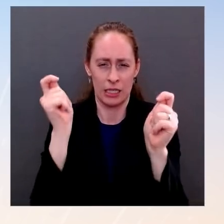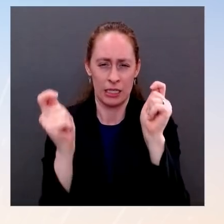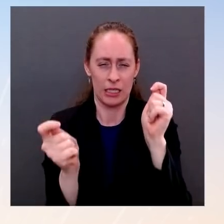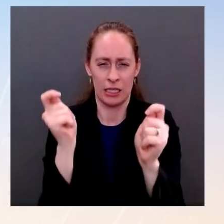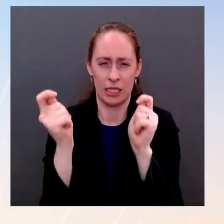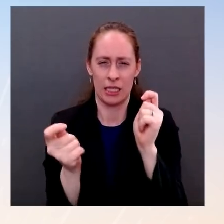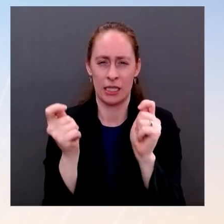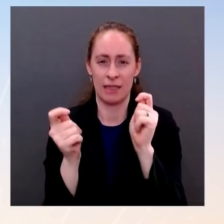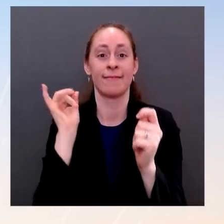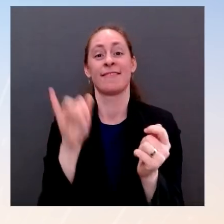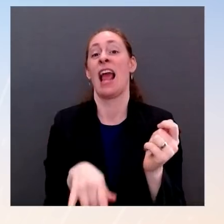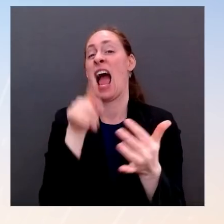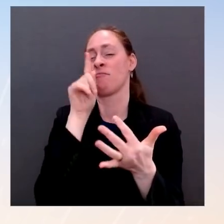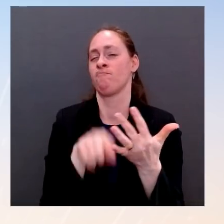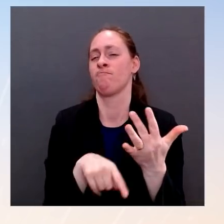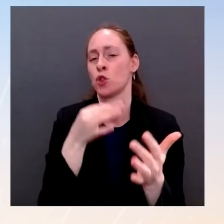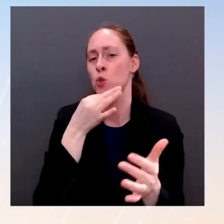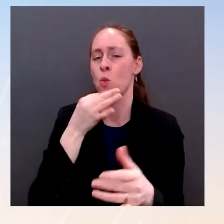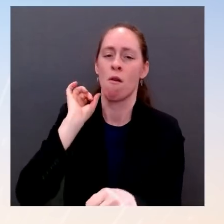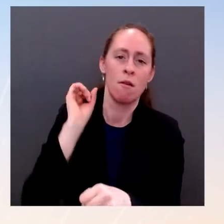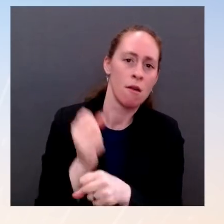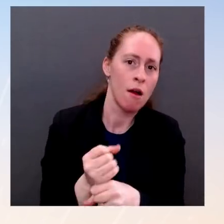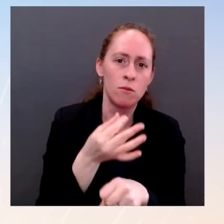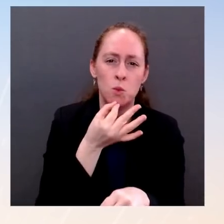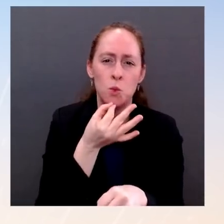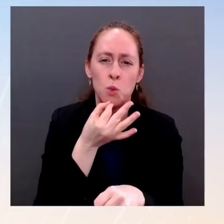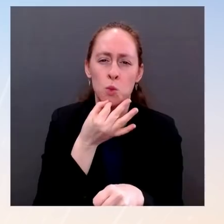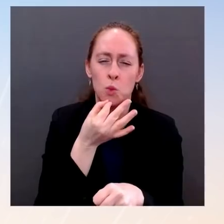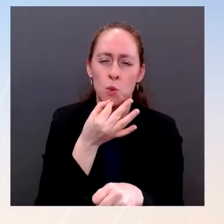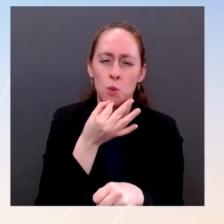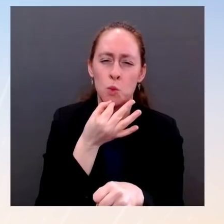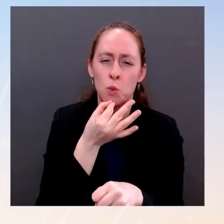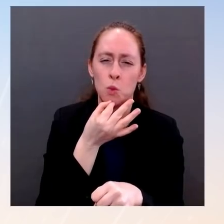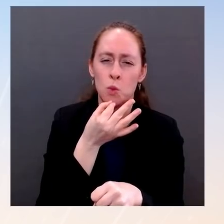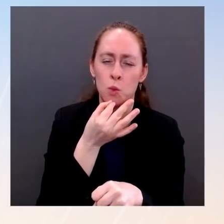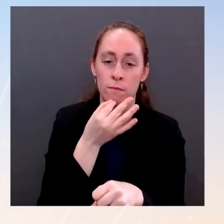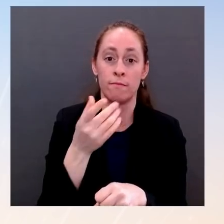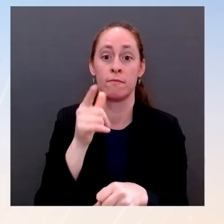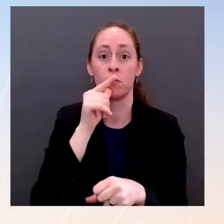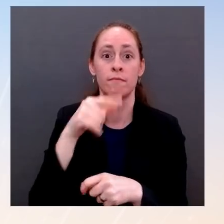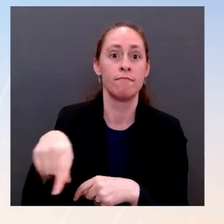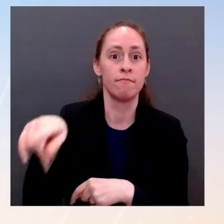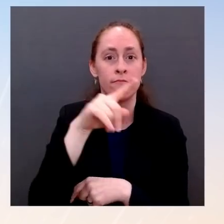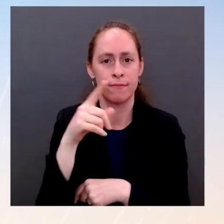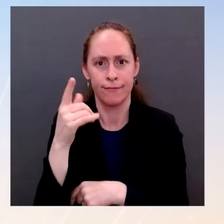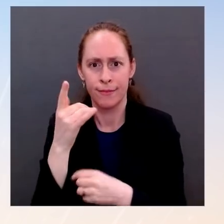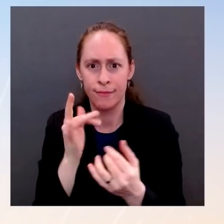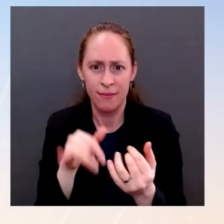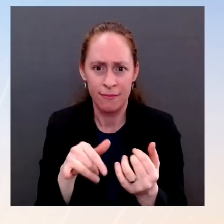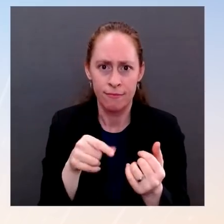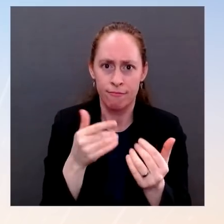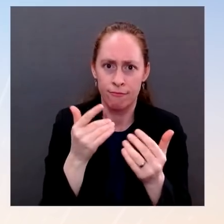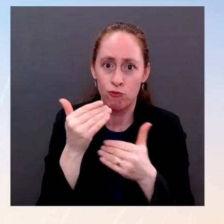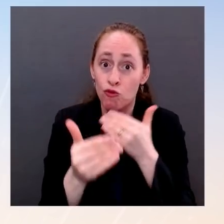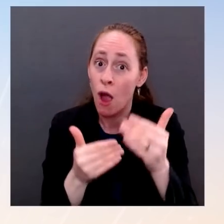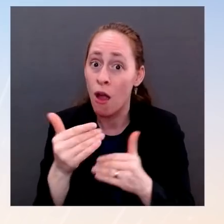Allies and partners would say that the unity and coordination that we've seen in the past few months is unlike anything we've experienced.